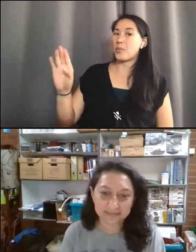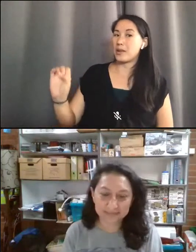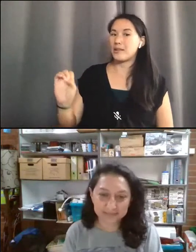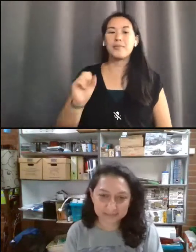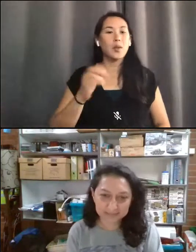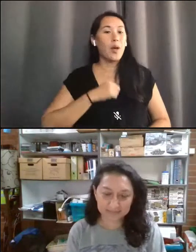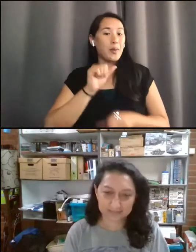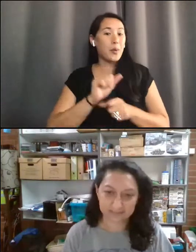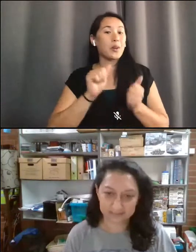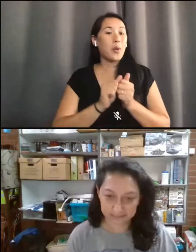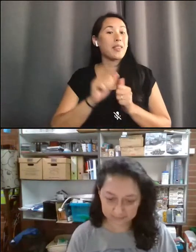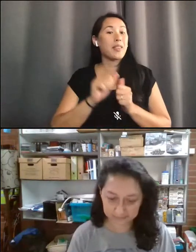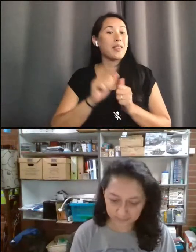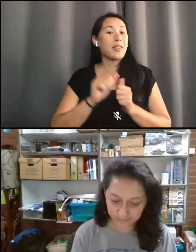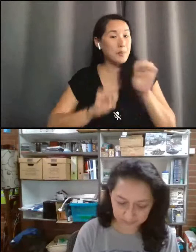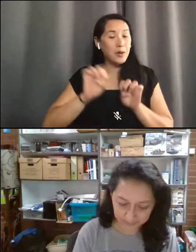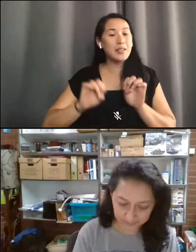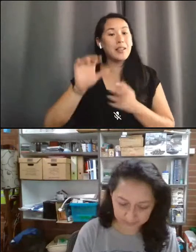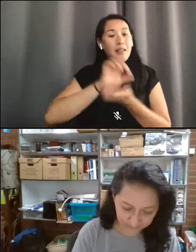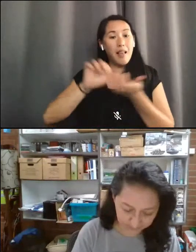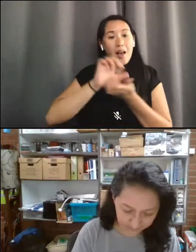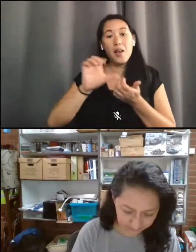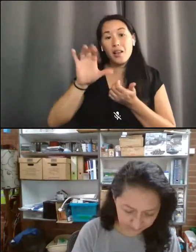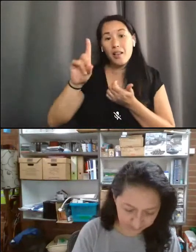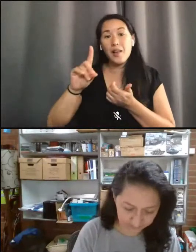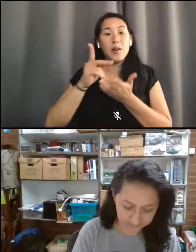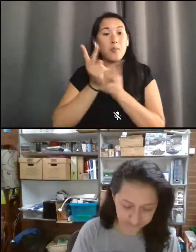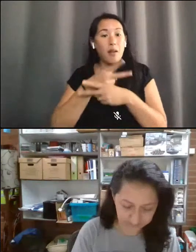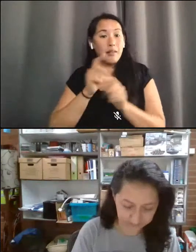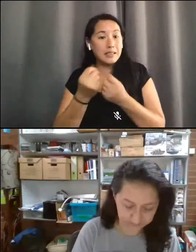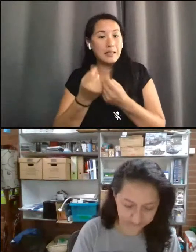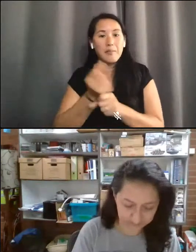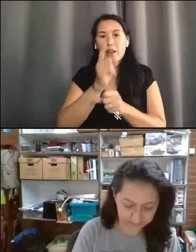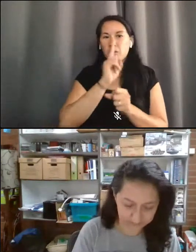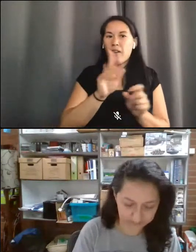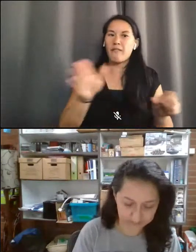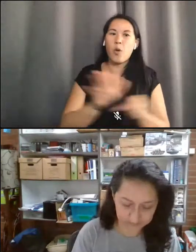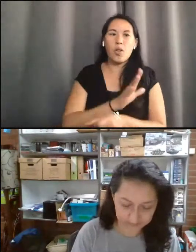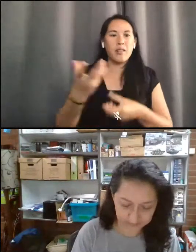product teams to ensure that they provide fully inclusive experiences for those who are both